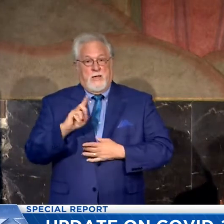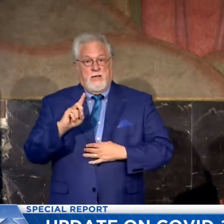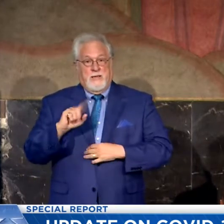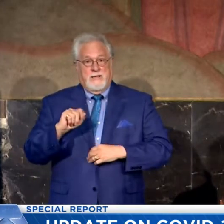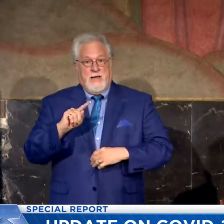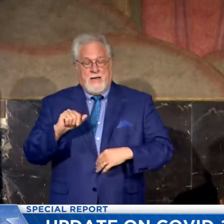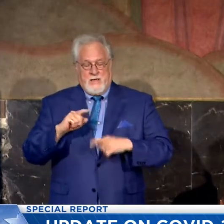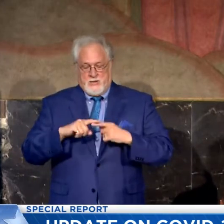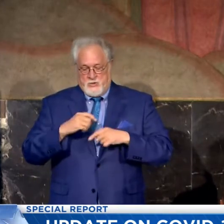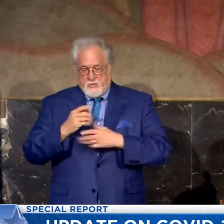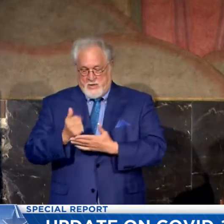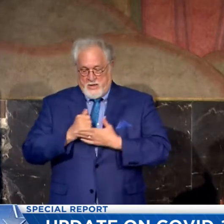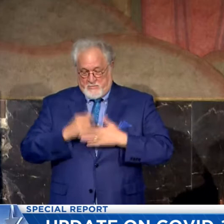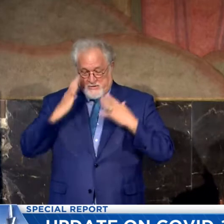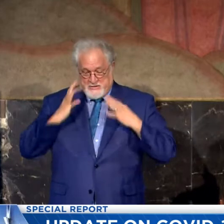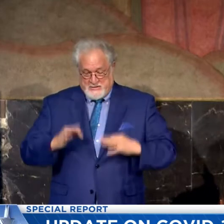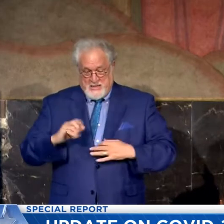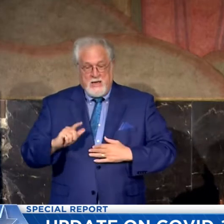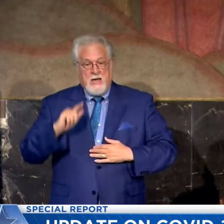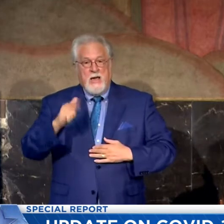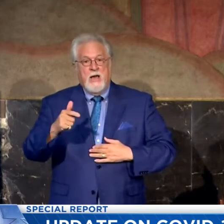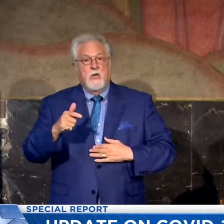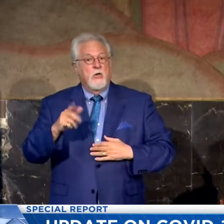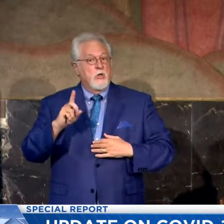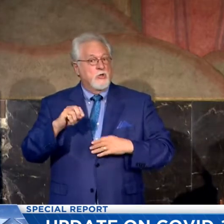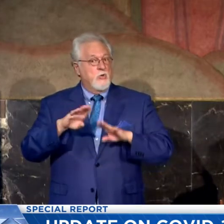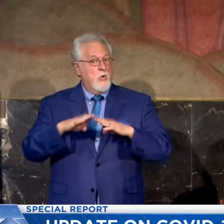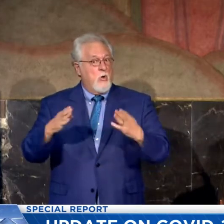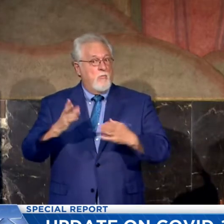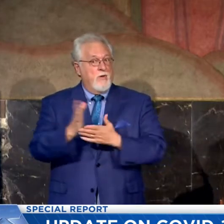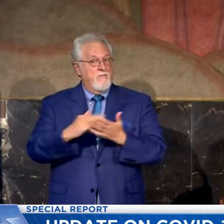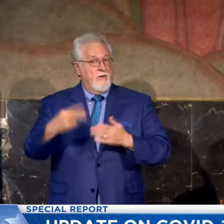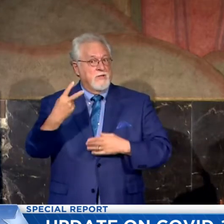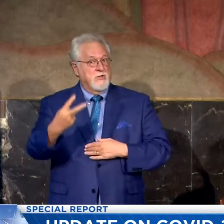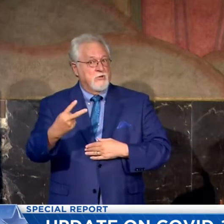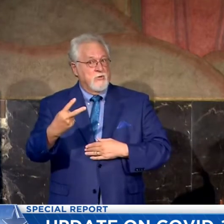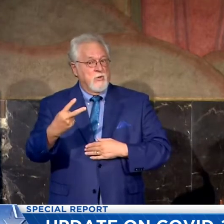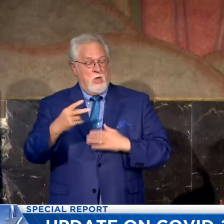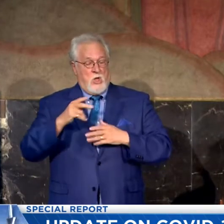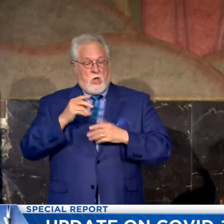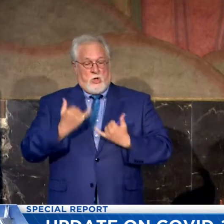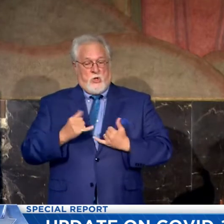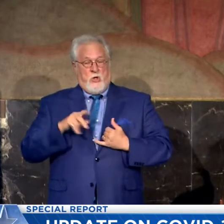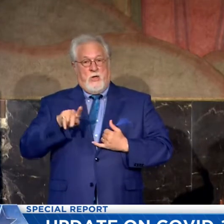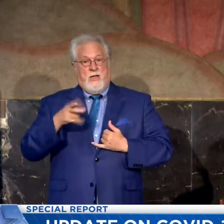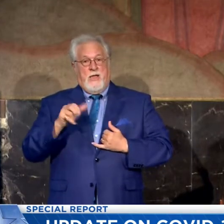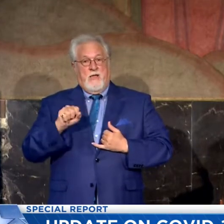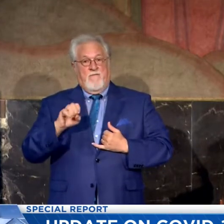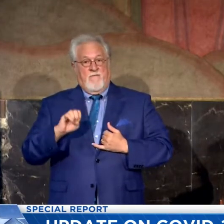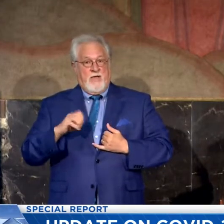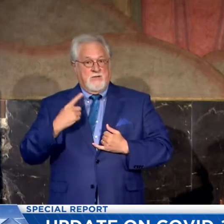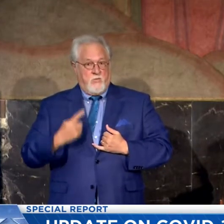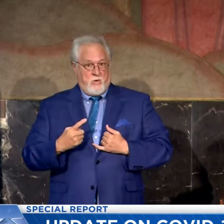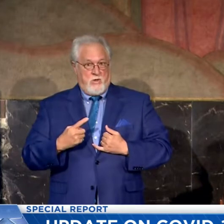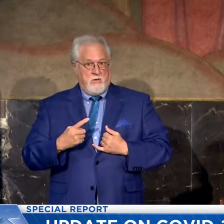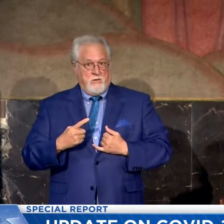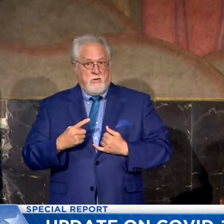THE WAY WE GET TO PHASE 2 IS BY MAKING SURE WE DO EVERYTHING WE ARE SUPPOSED TO DO AS WE ARE AT PHASE 1. WE ARE ACCUMULATING DATA NOW THAT WILL INFORM OUR DECISION LATER ON ABOUT WHETHER